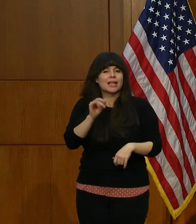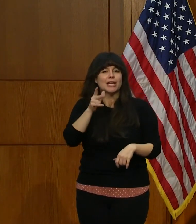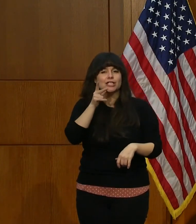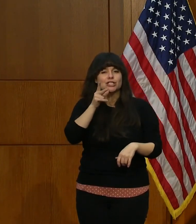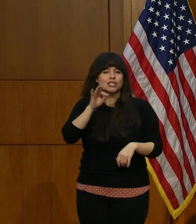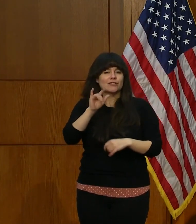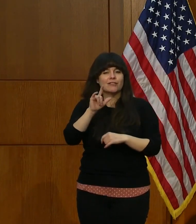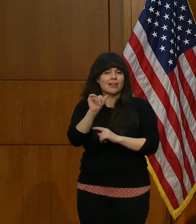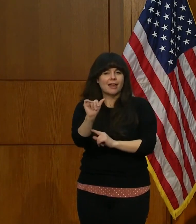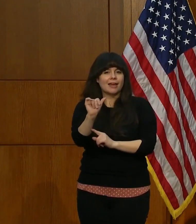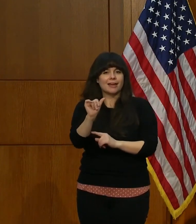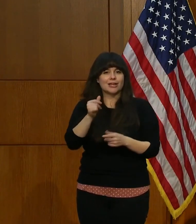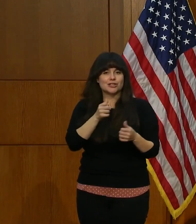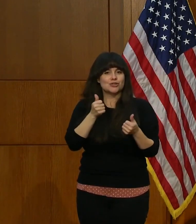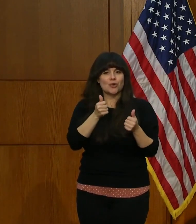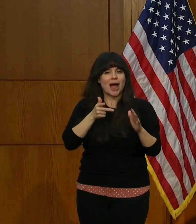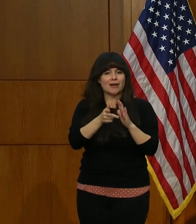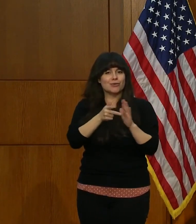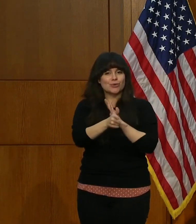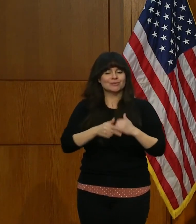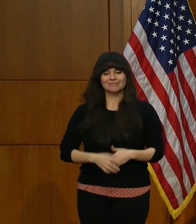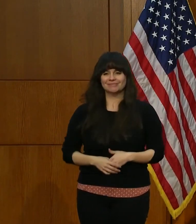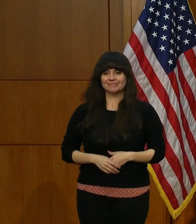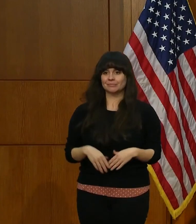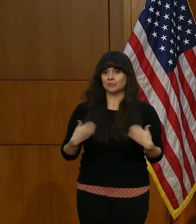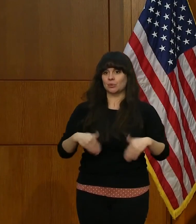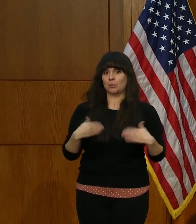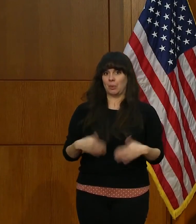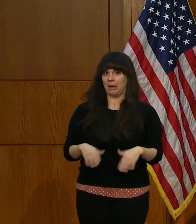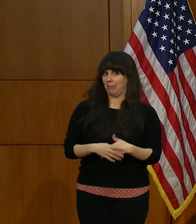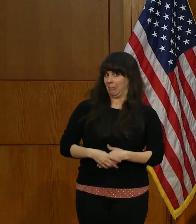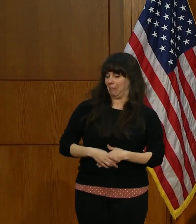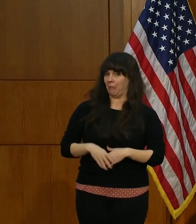OPERATION IS SMOOTHER THAN A CHICK FIL A DRIVE THROUGH. IT'S